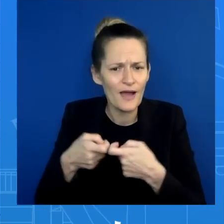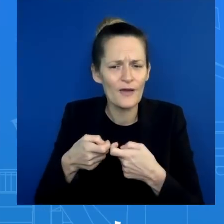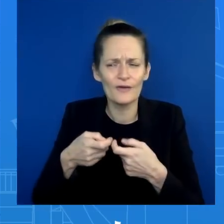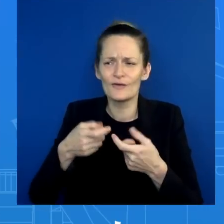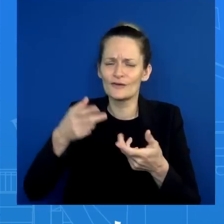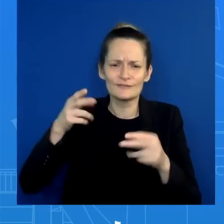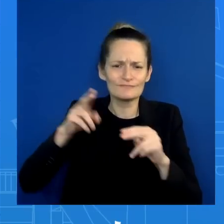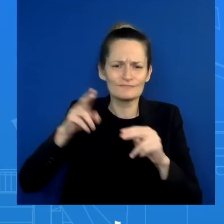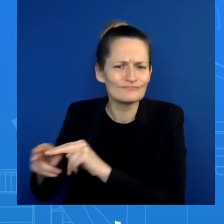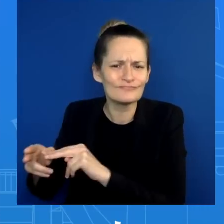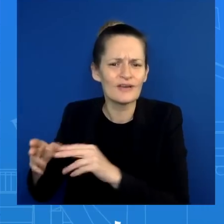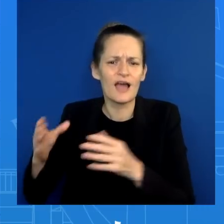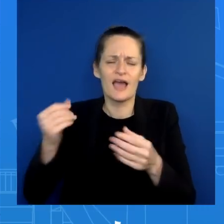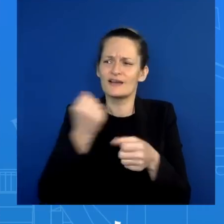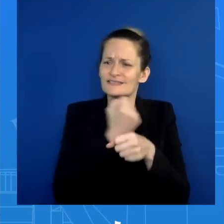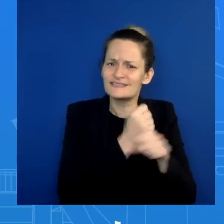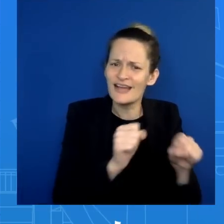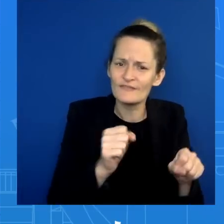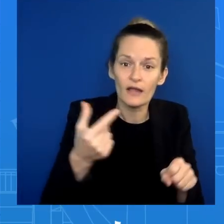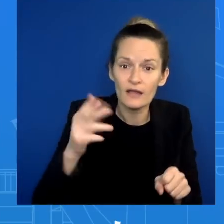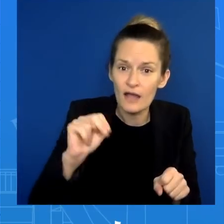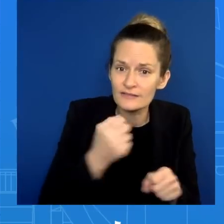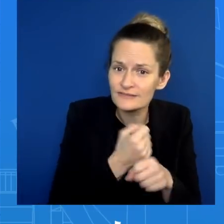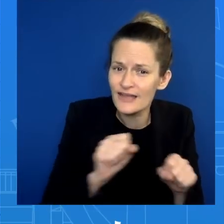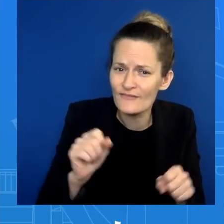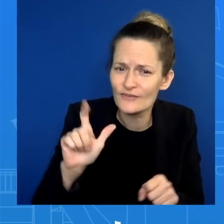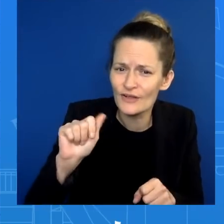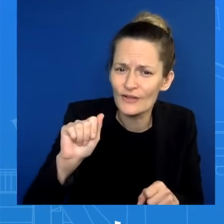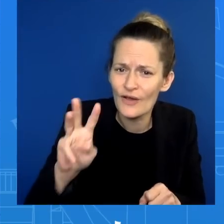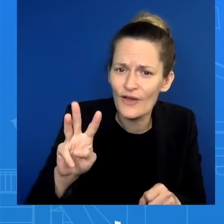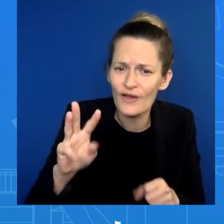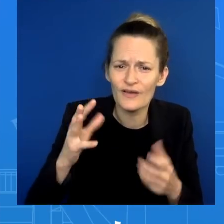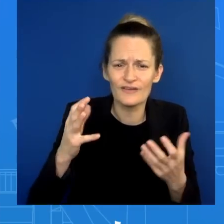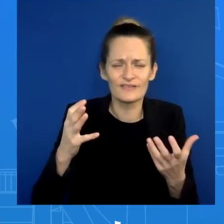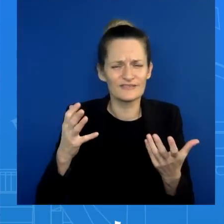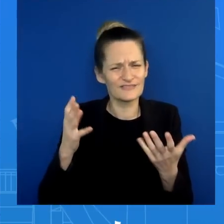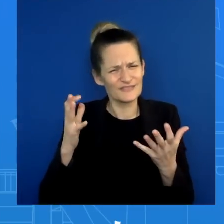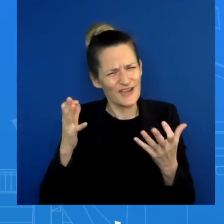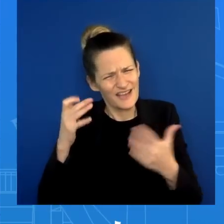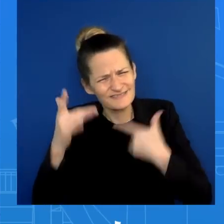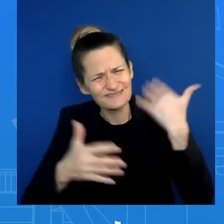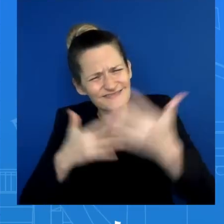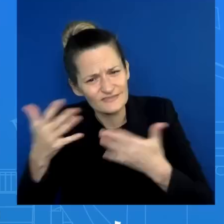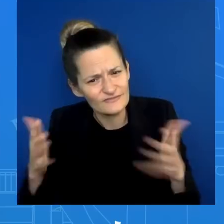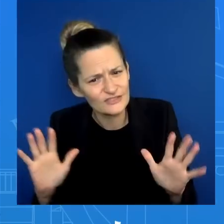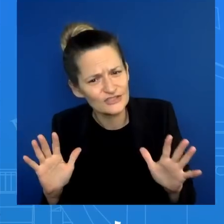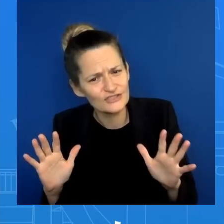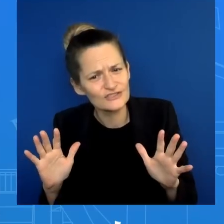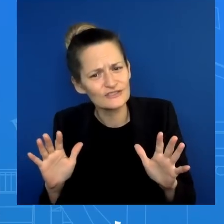He'll say that they have taken on special interest and one, that's what Democrats have done. This is what you've seen